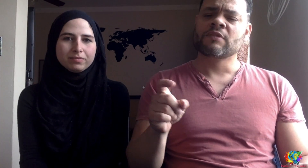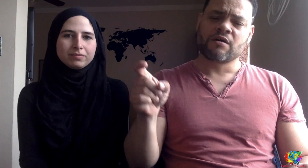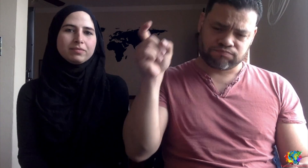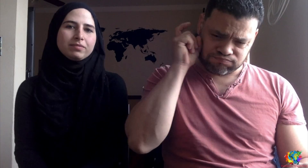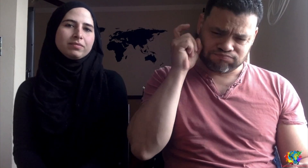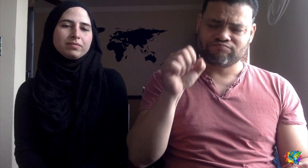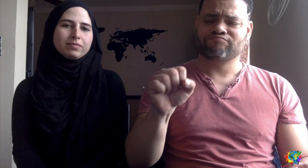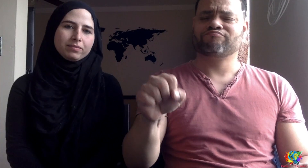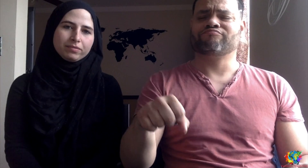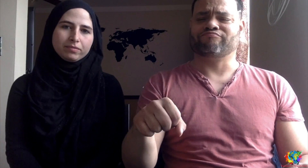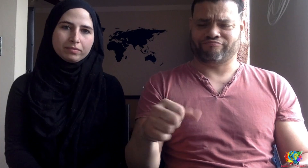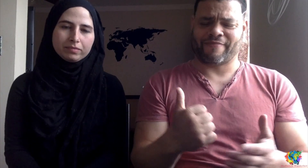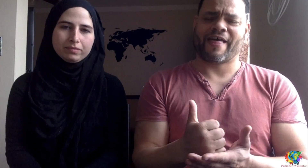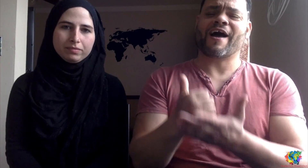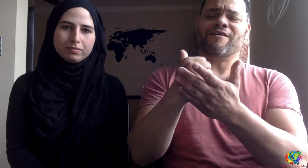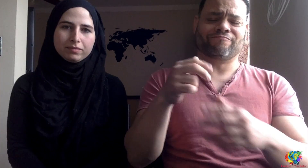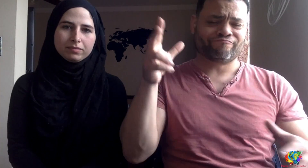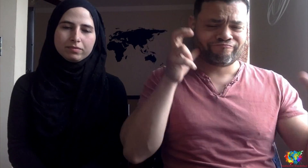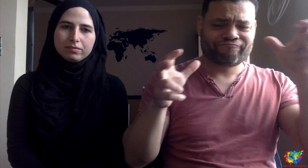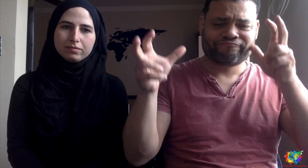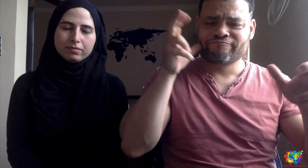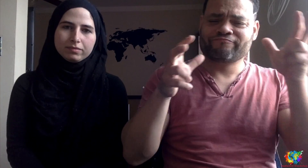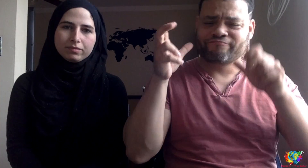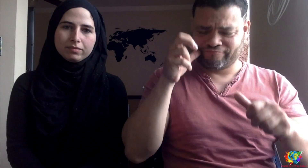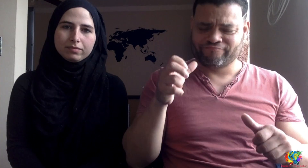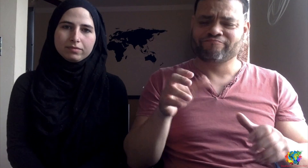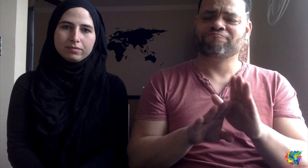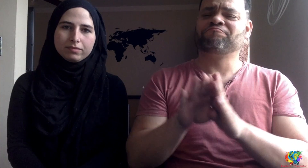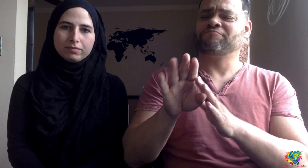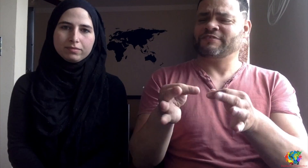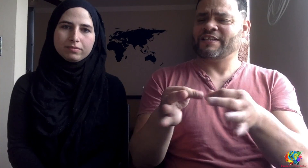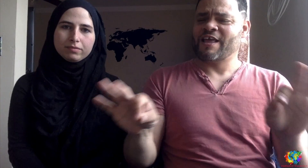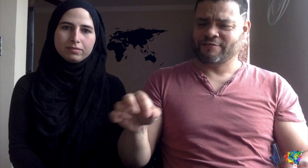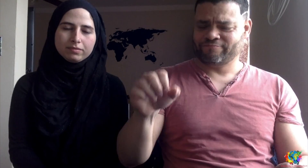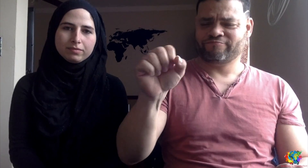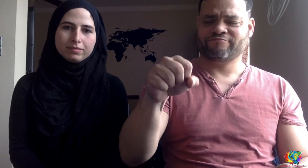Gregory: Yes, hearing aids can help with hearing and develop language.